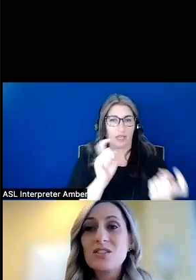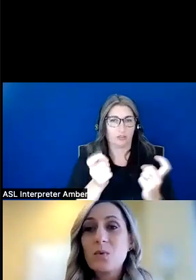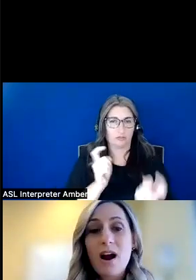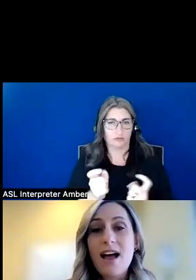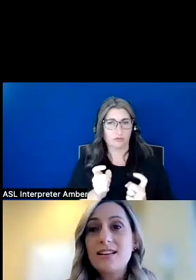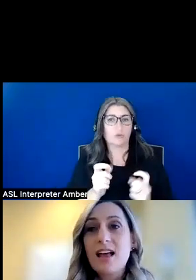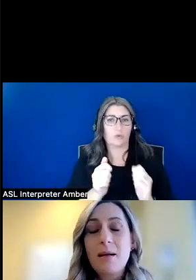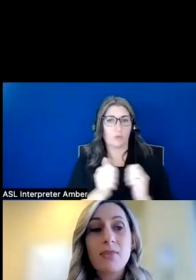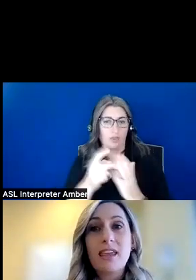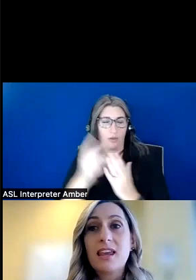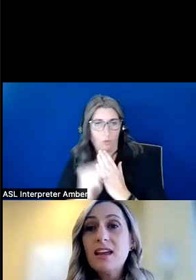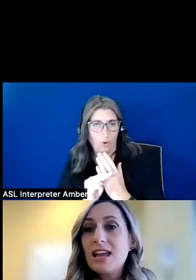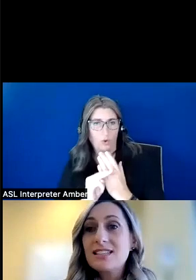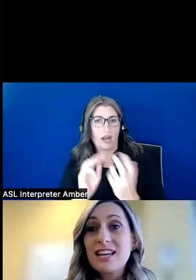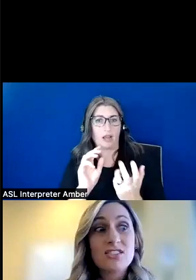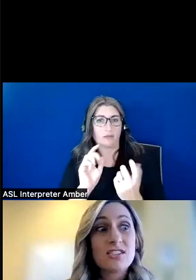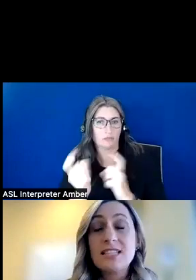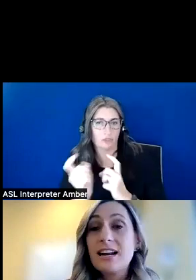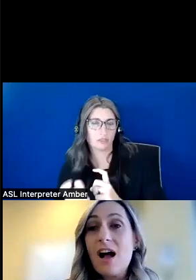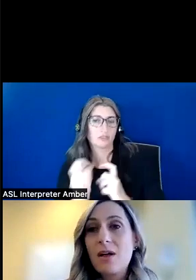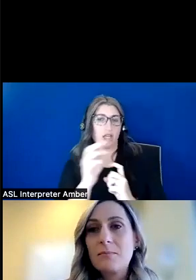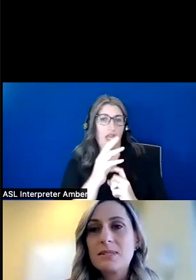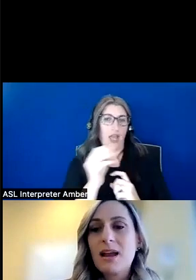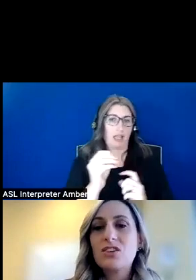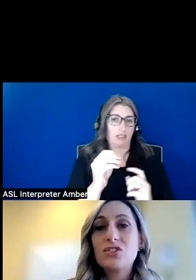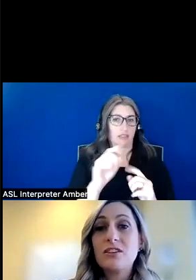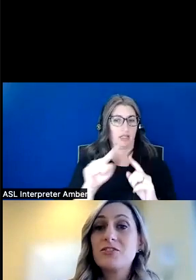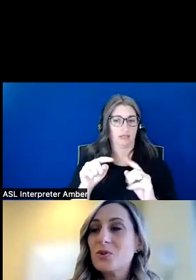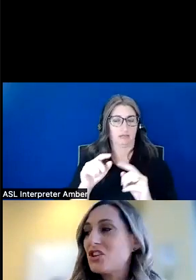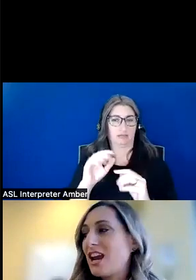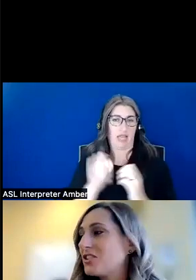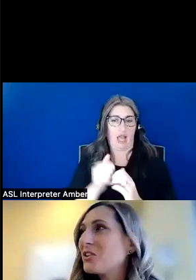changes, or as the intended outcomes might shift or change.